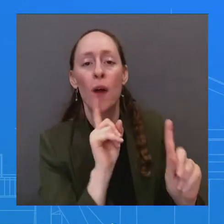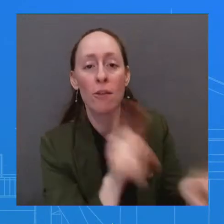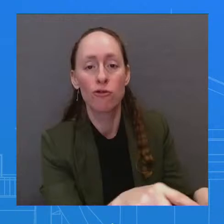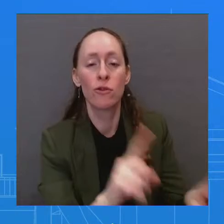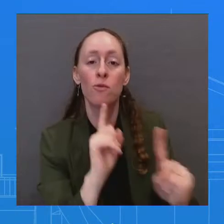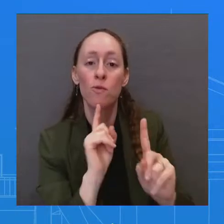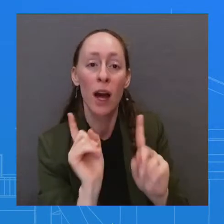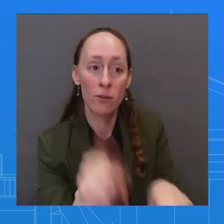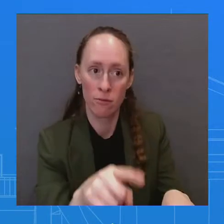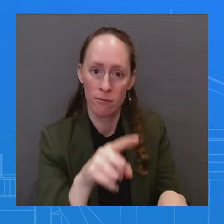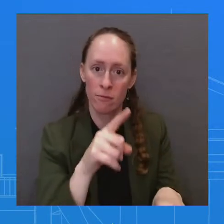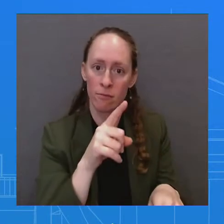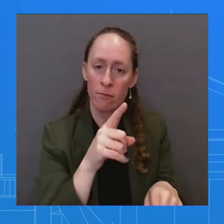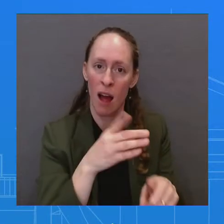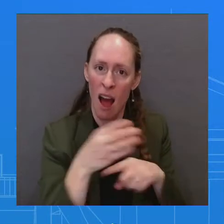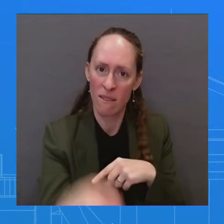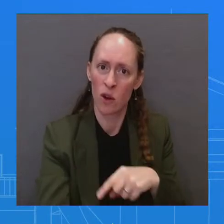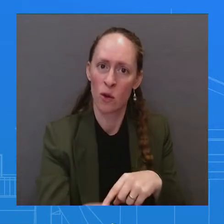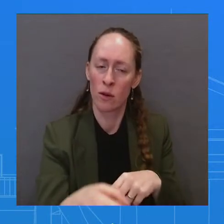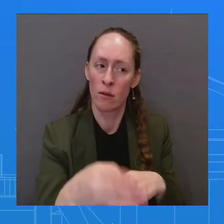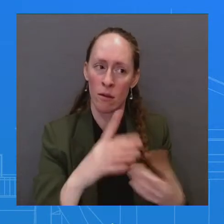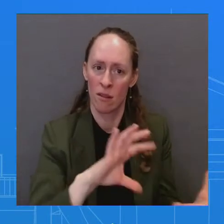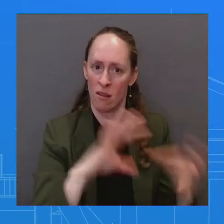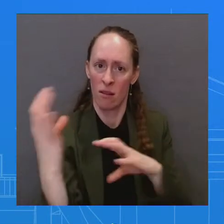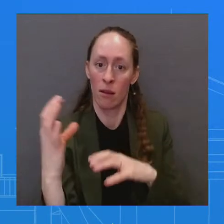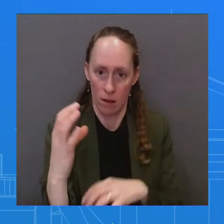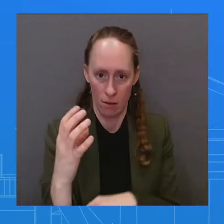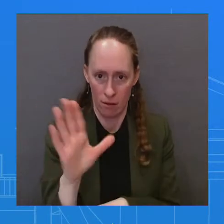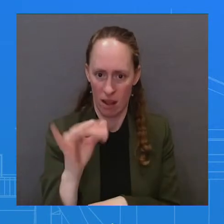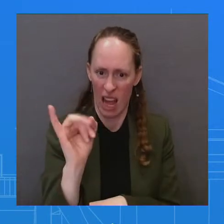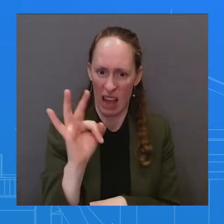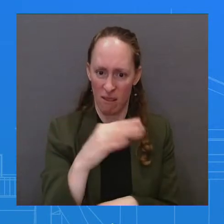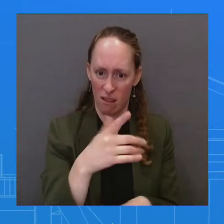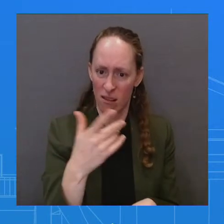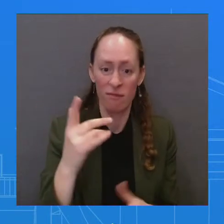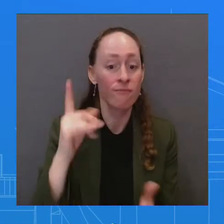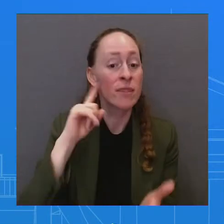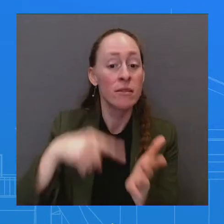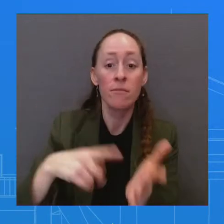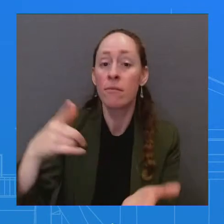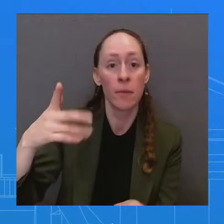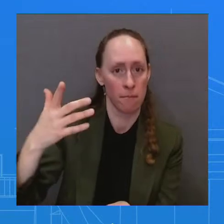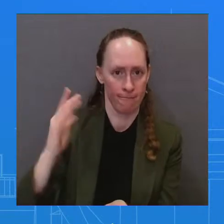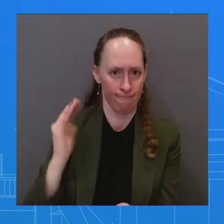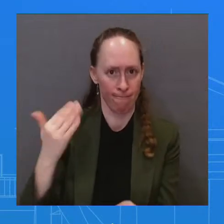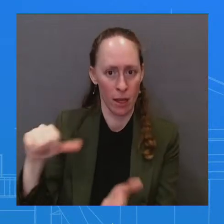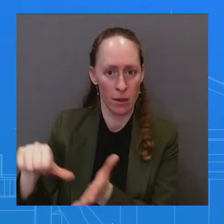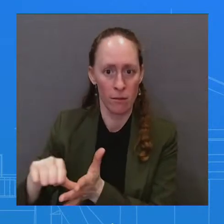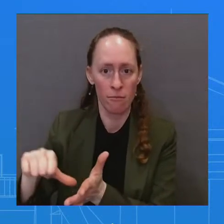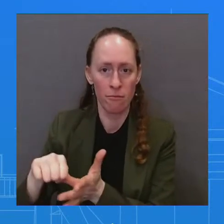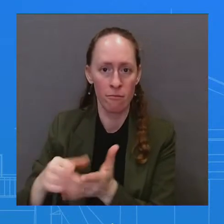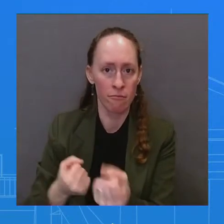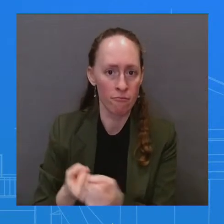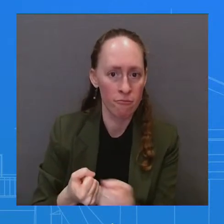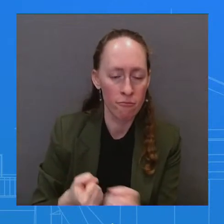whether it's from Iranian-backed militias in Syria or Iraq, whether it's the Houthis. Is the -- is there any thought of changing up how that's done?